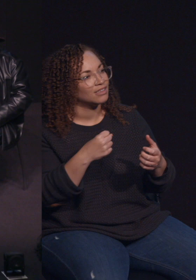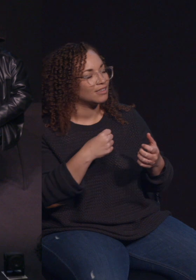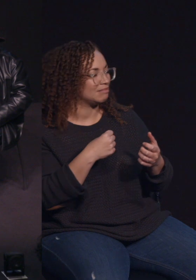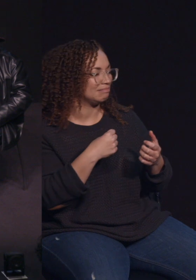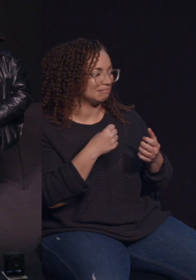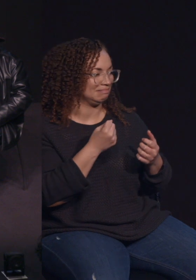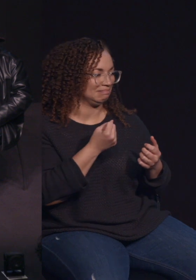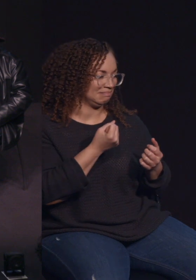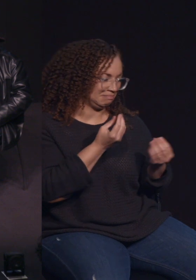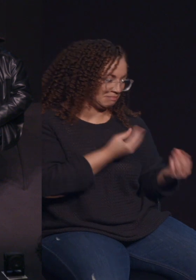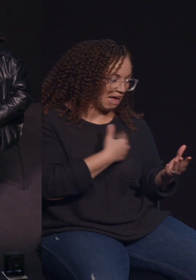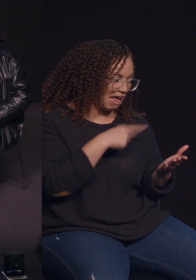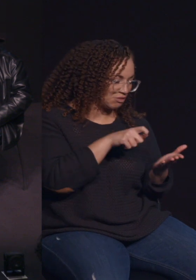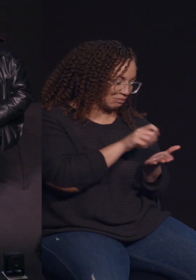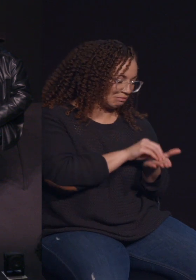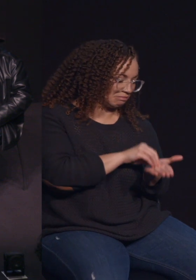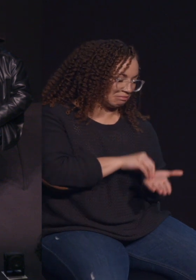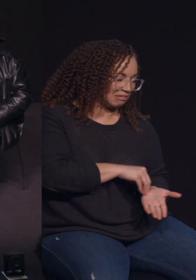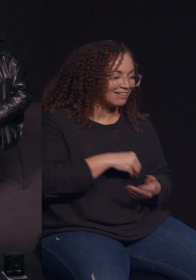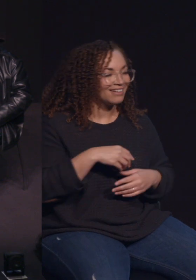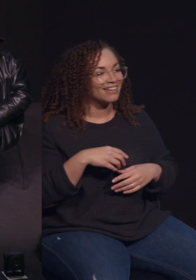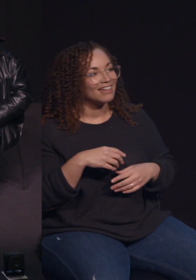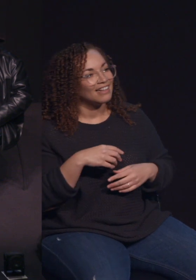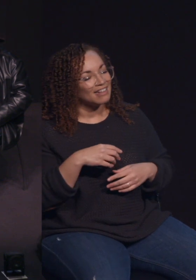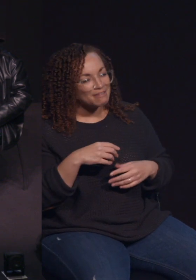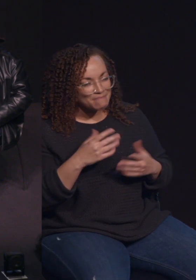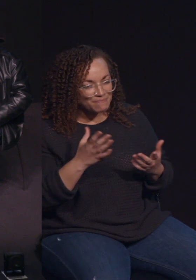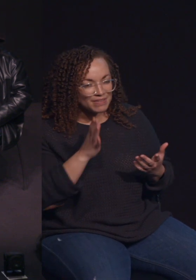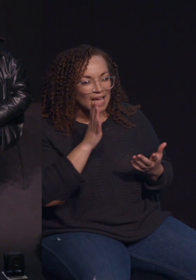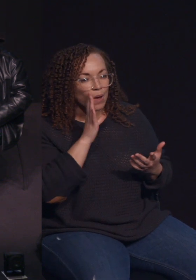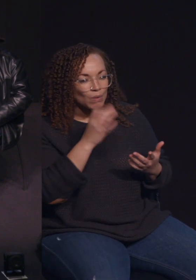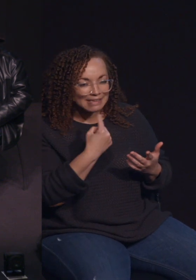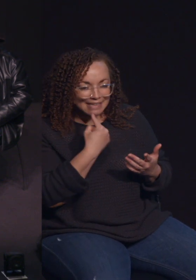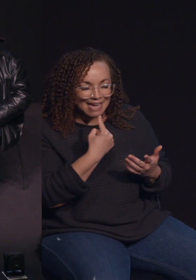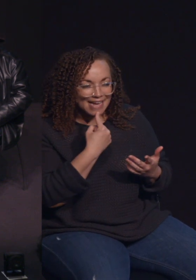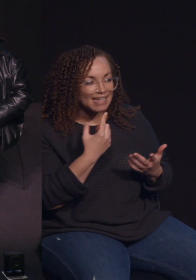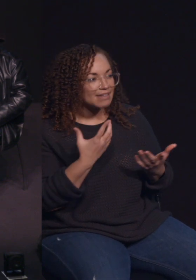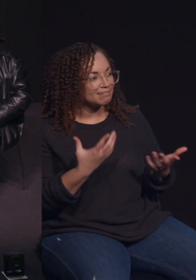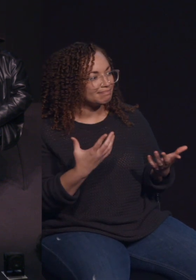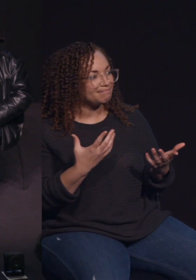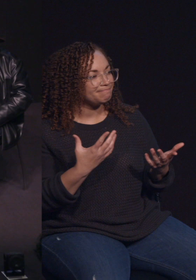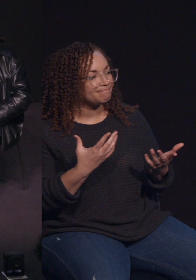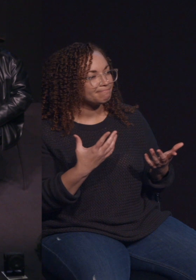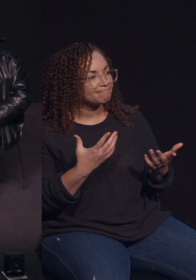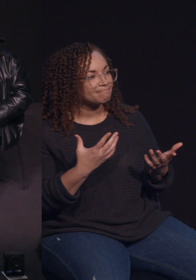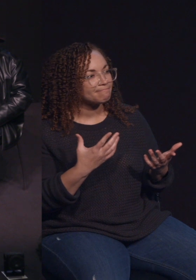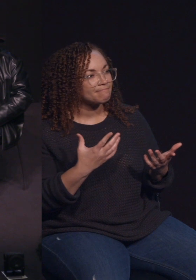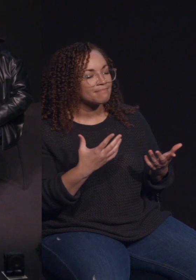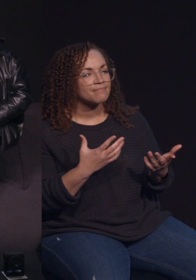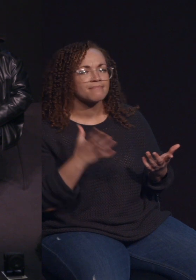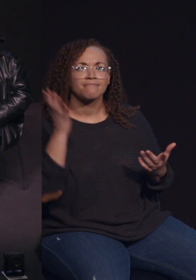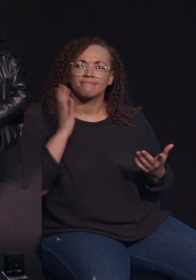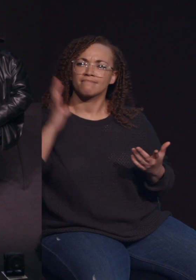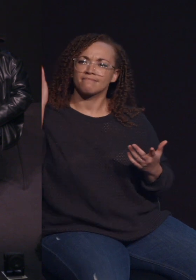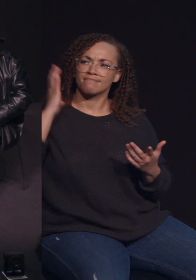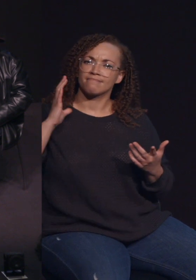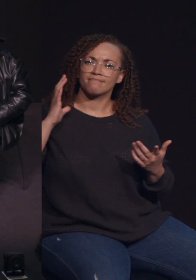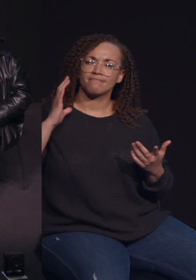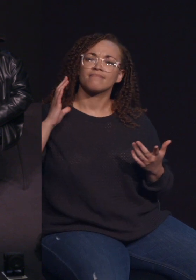So I would say--to this kind of going back and fetching it, my family also were sharecroppers.